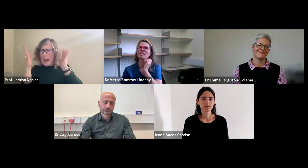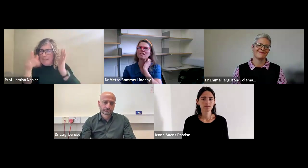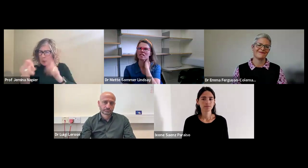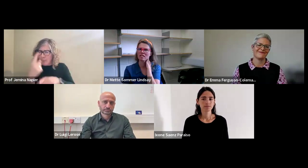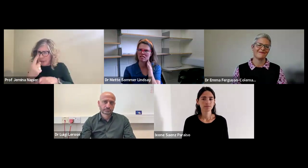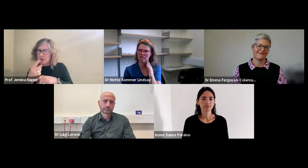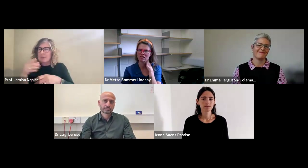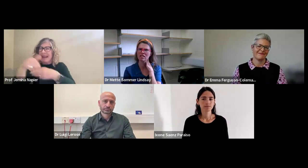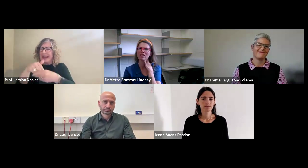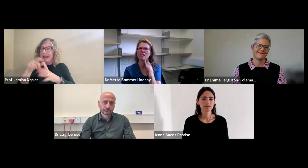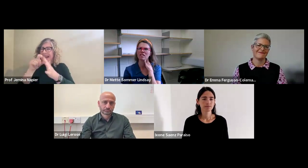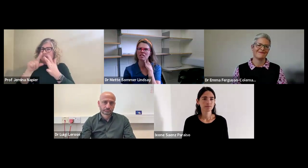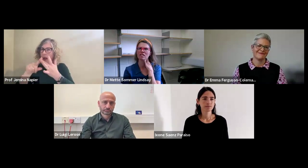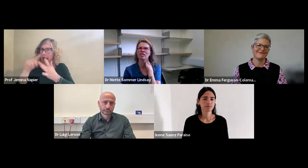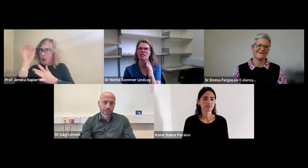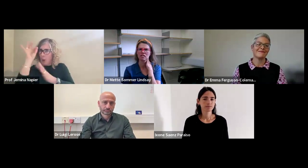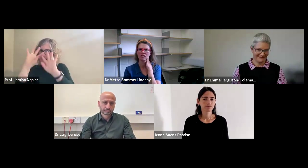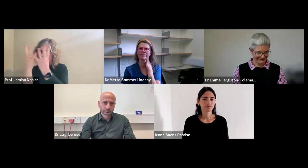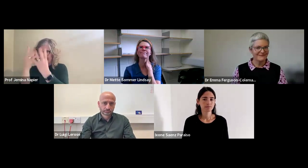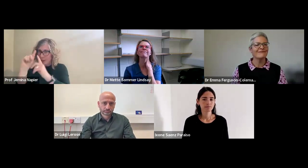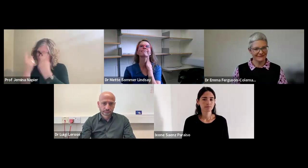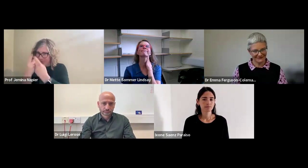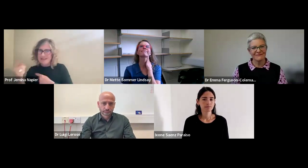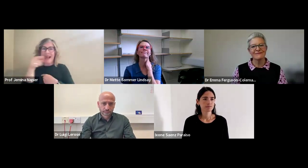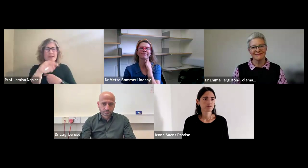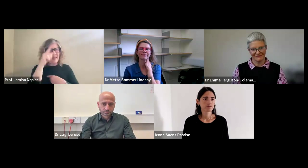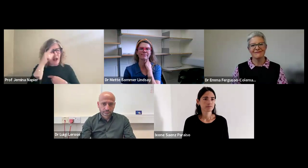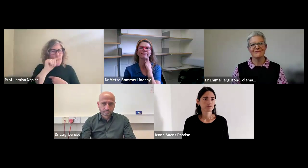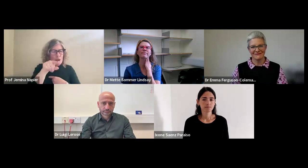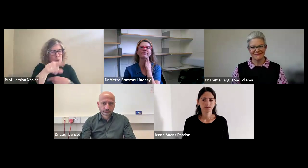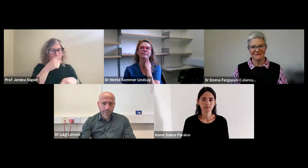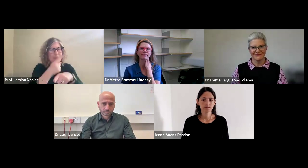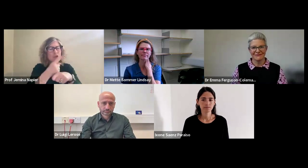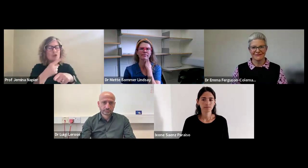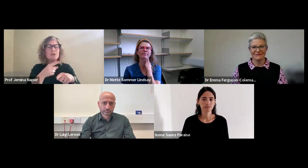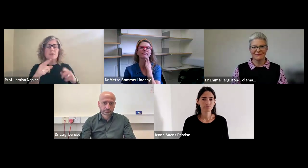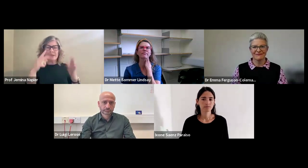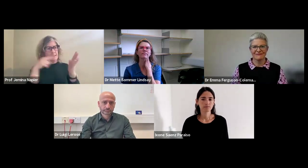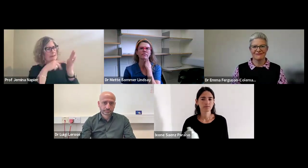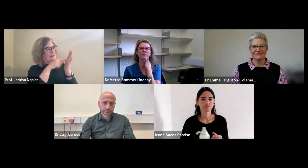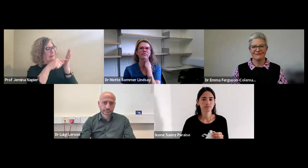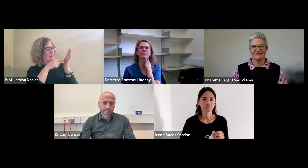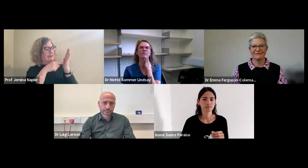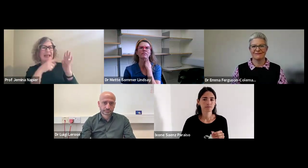I think it was, I think it was Emma that was talking about ... working at university (or